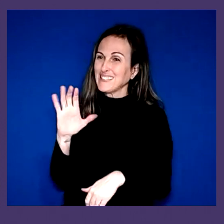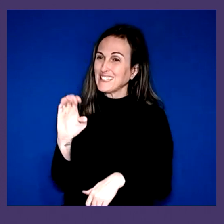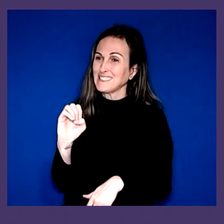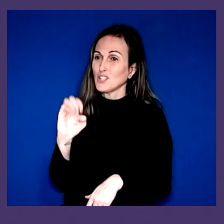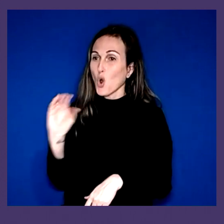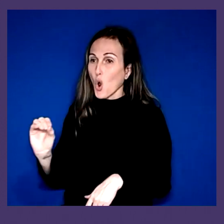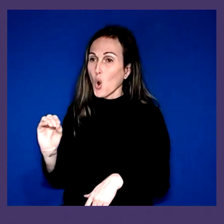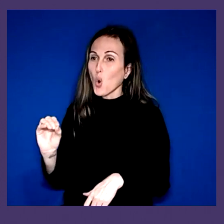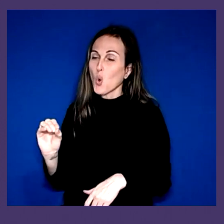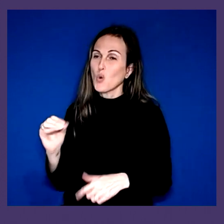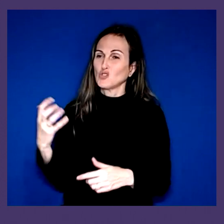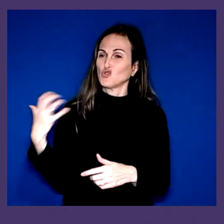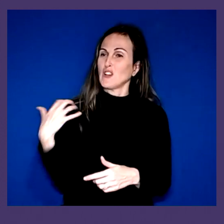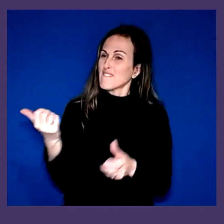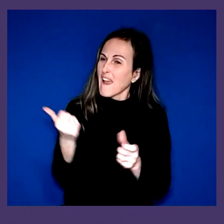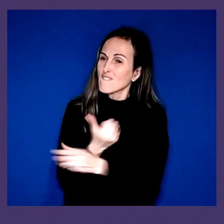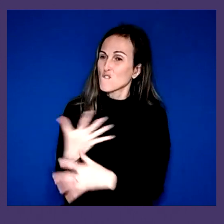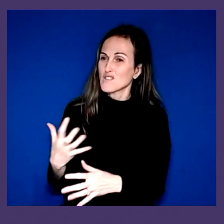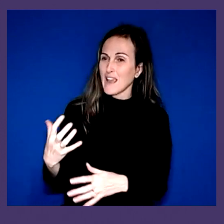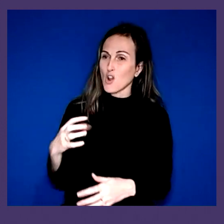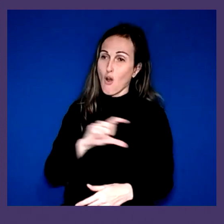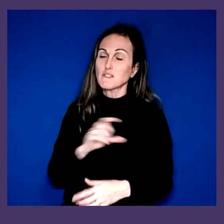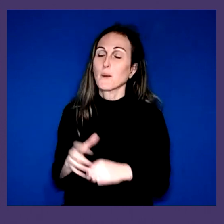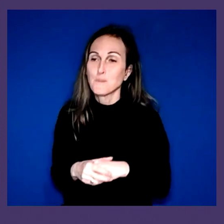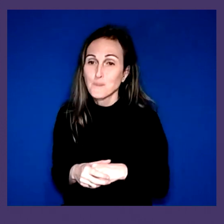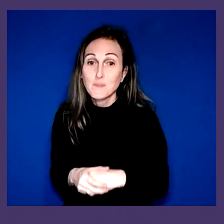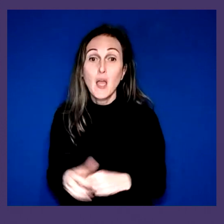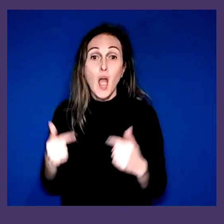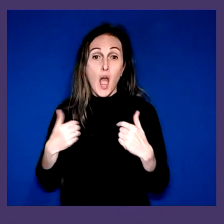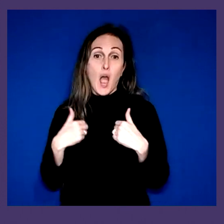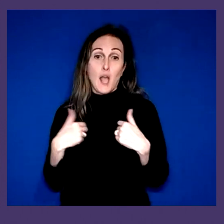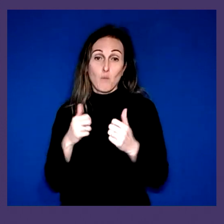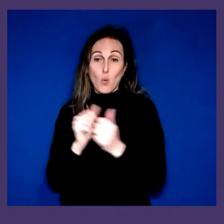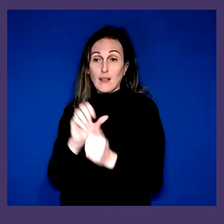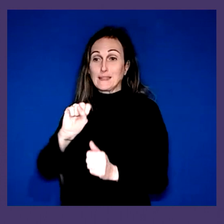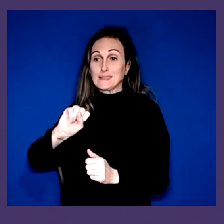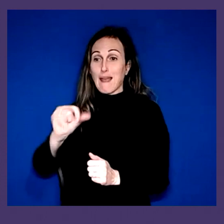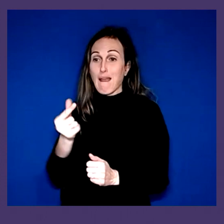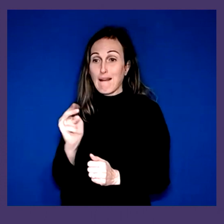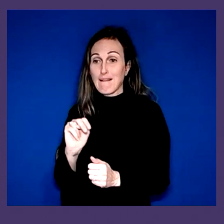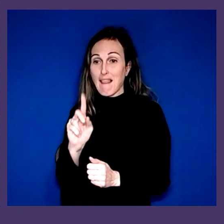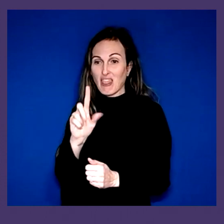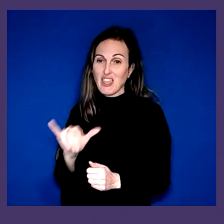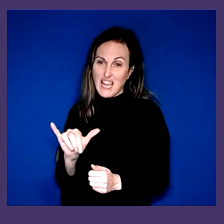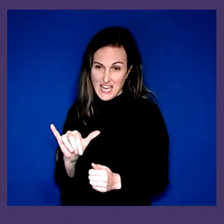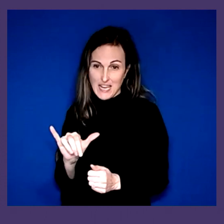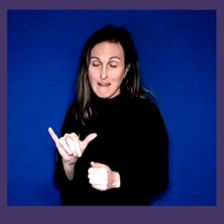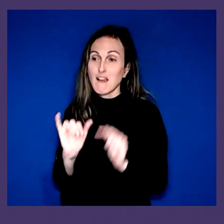Signly is a low code widget that allows deaf Sign Language users to view